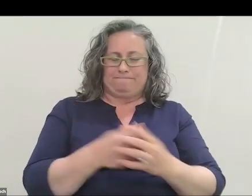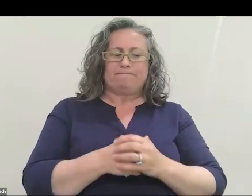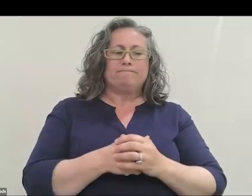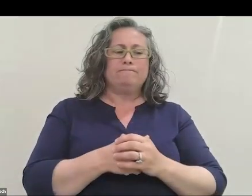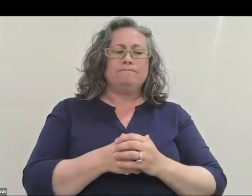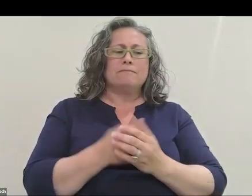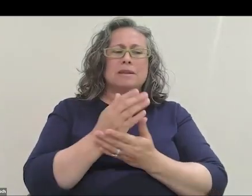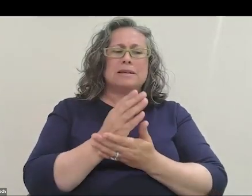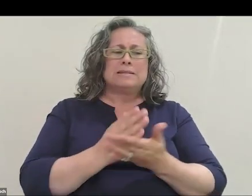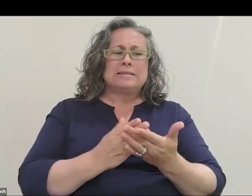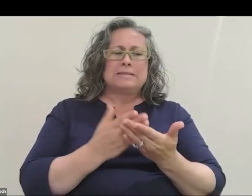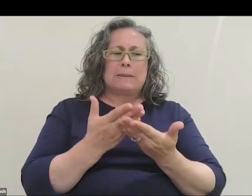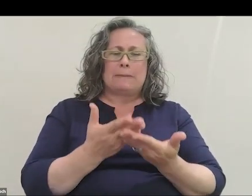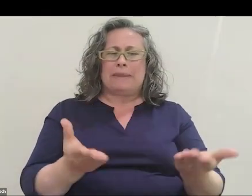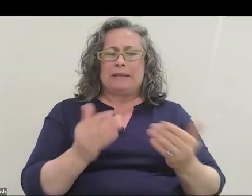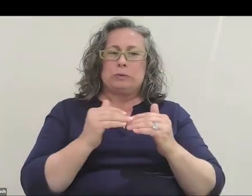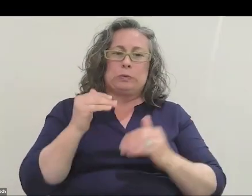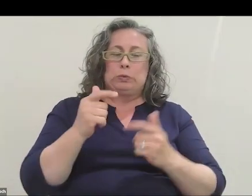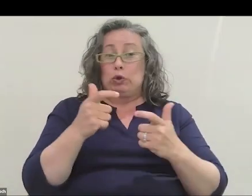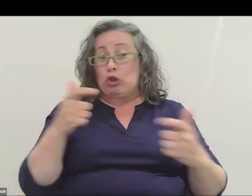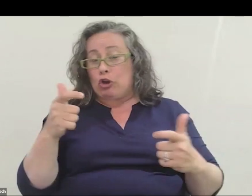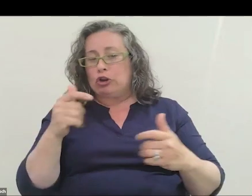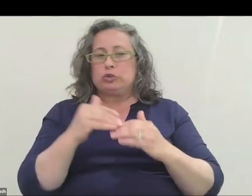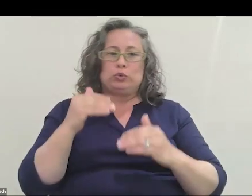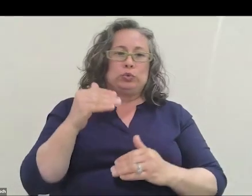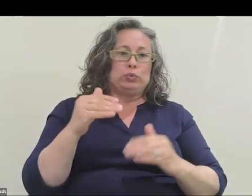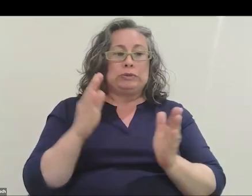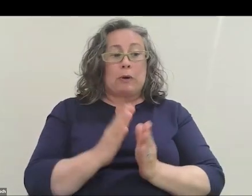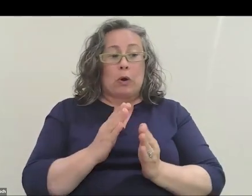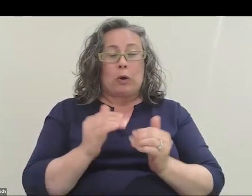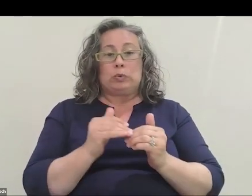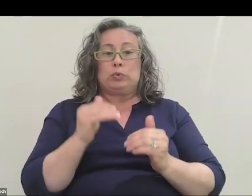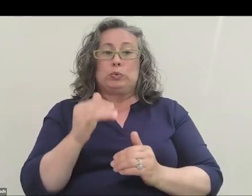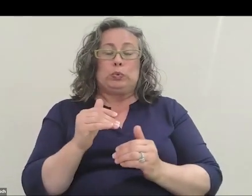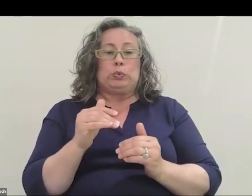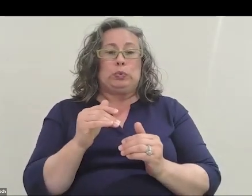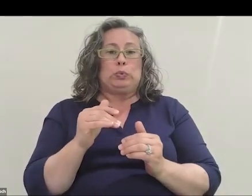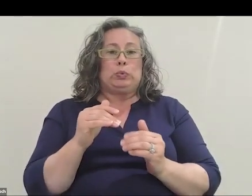are too large, small, dangerous, or delicate to touch in real life.